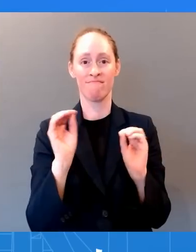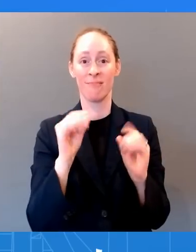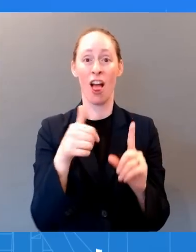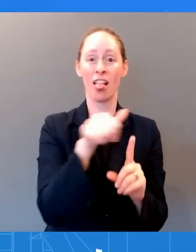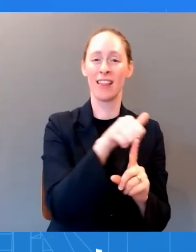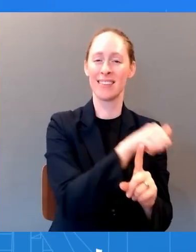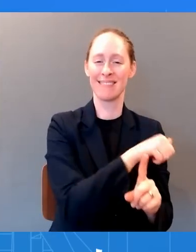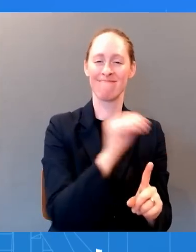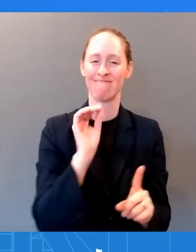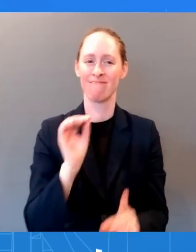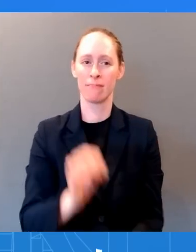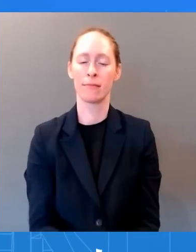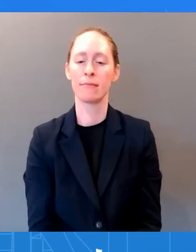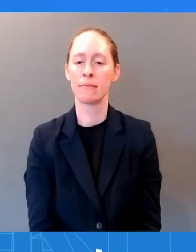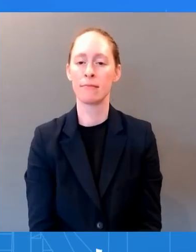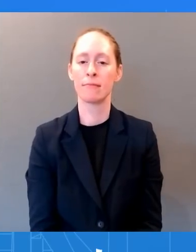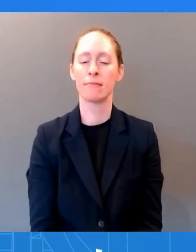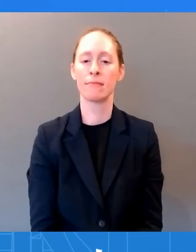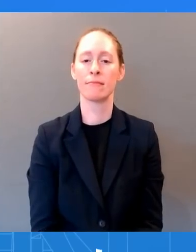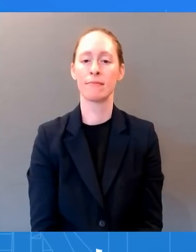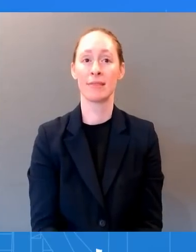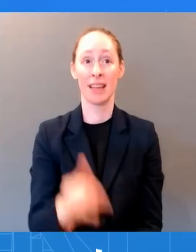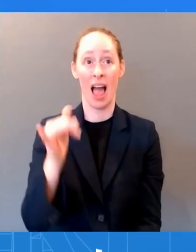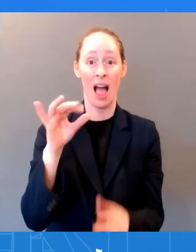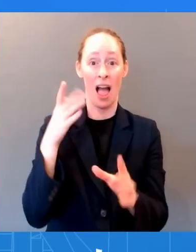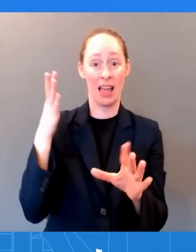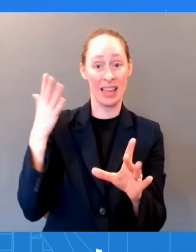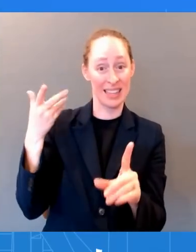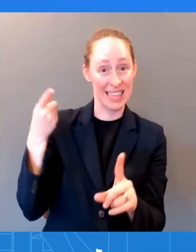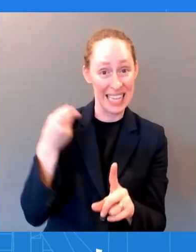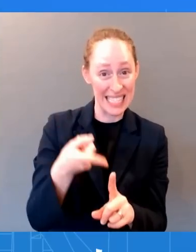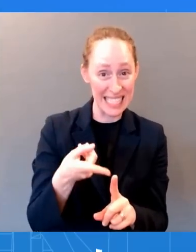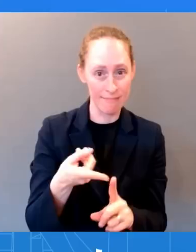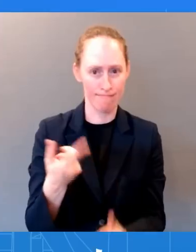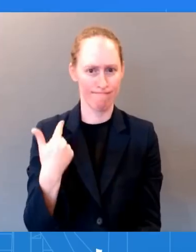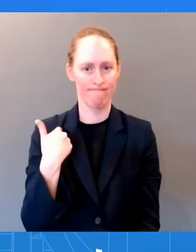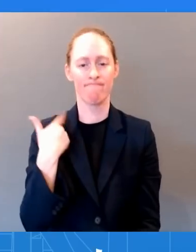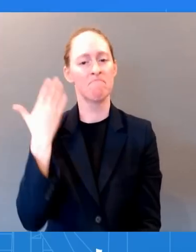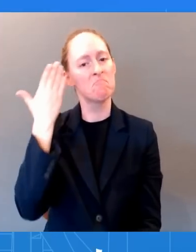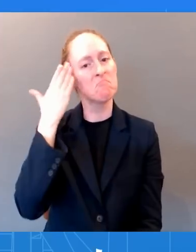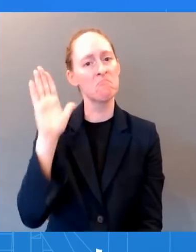we were not briefed, we were not made aware of. That is something that ODNI -- that is their assessment.